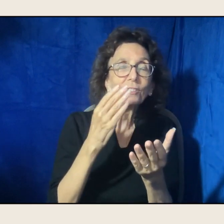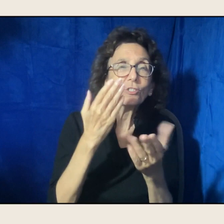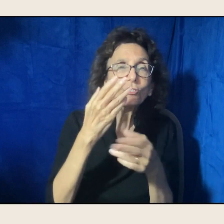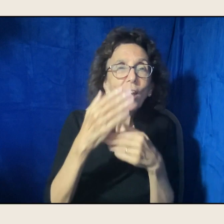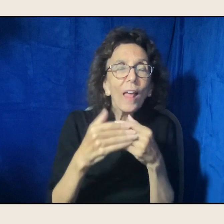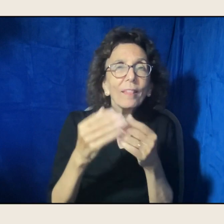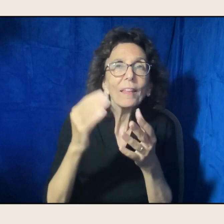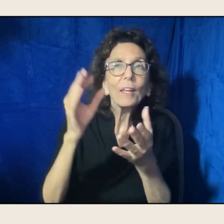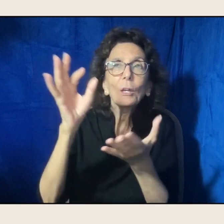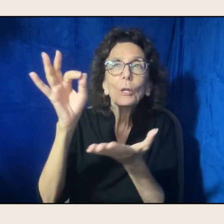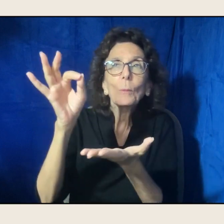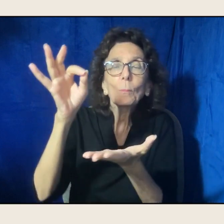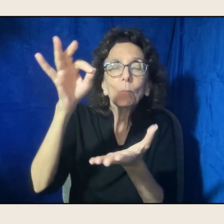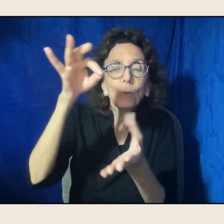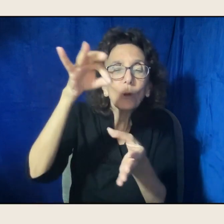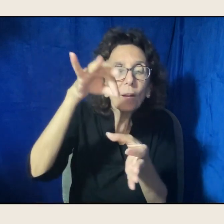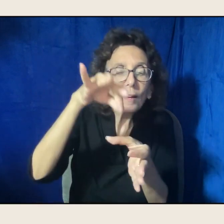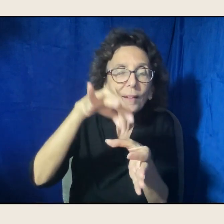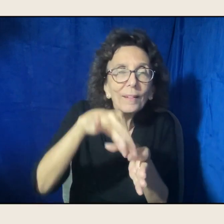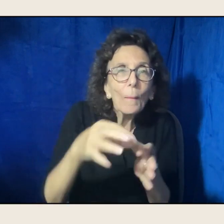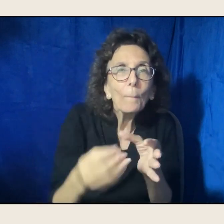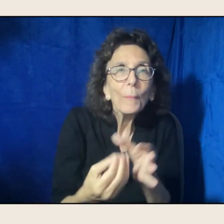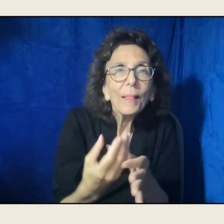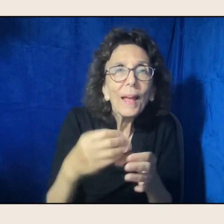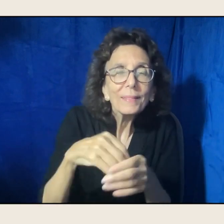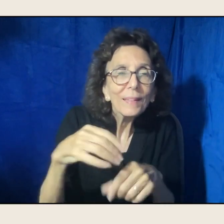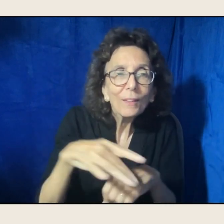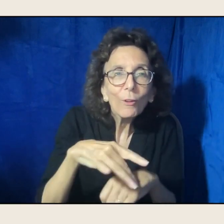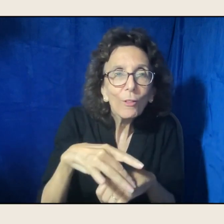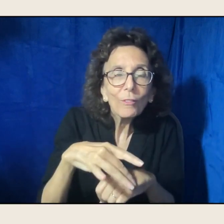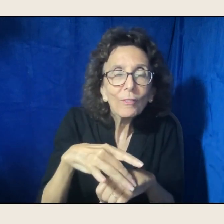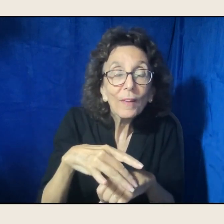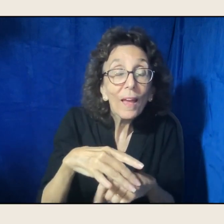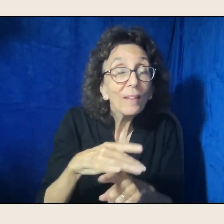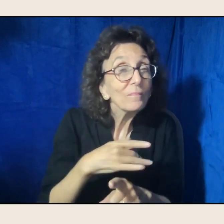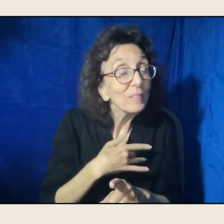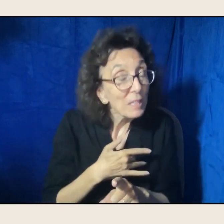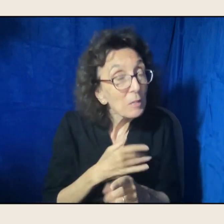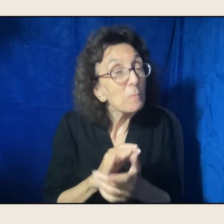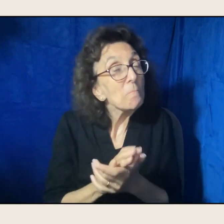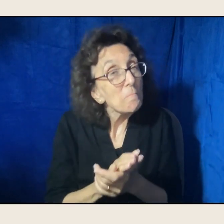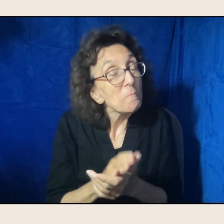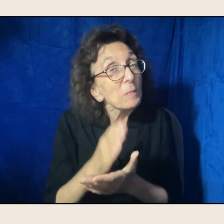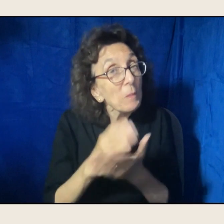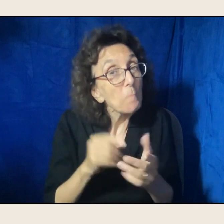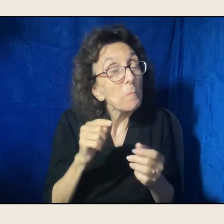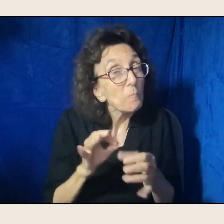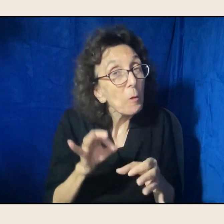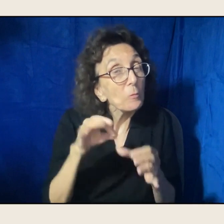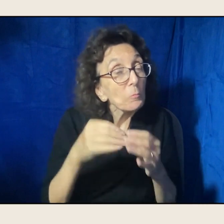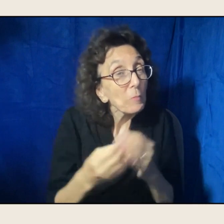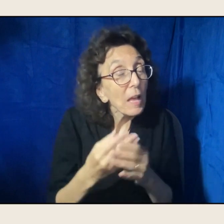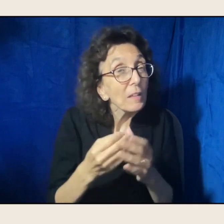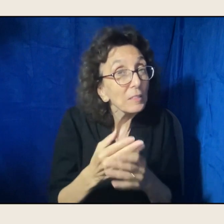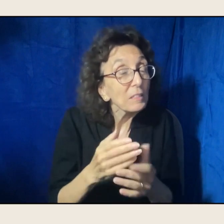some plants which, most likely, some of them, in all likelihood,